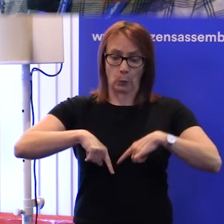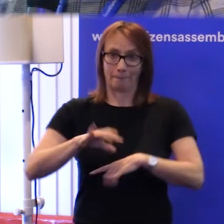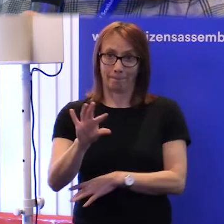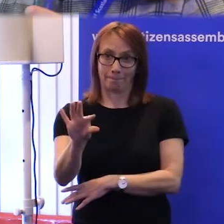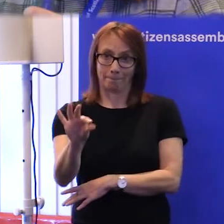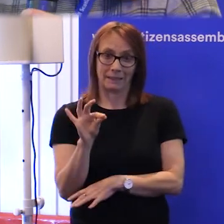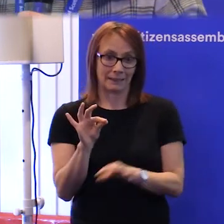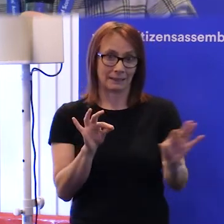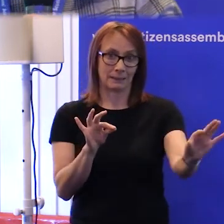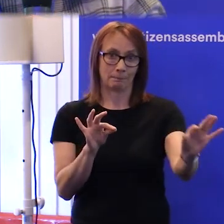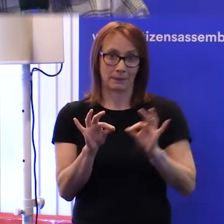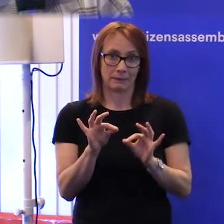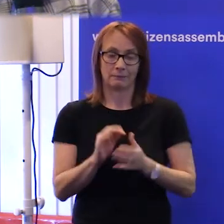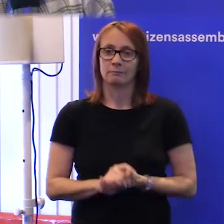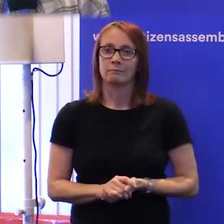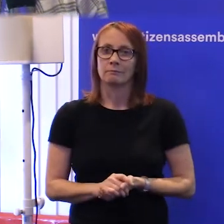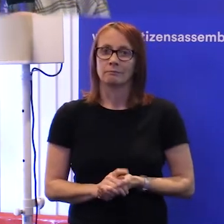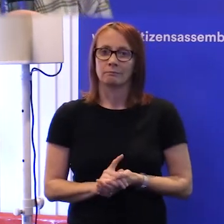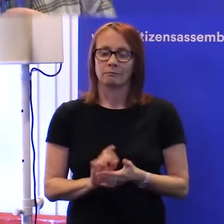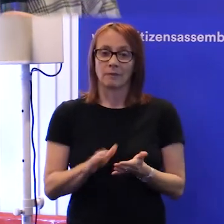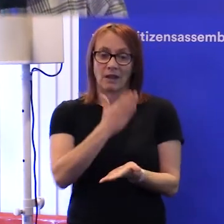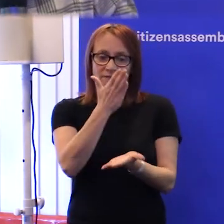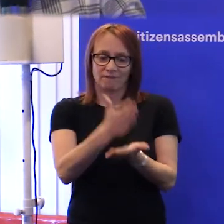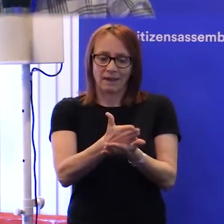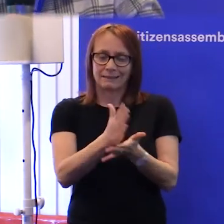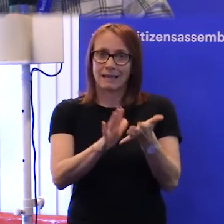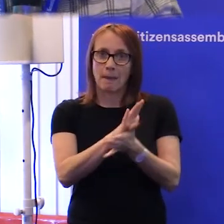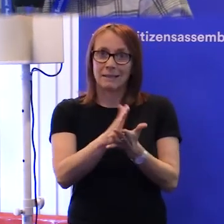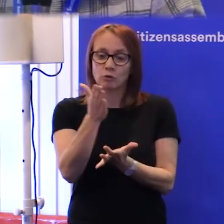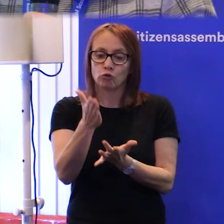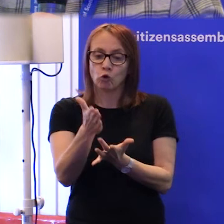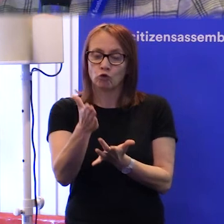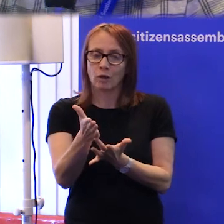facts are not neutral and that comes into that idea of like there are things